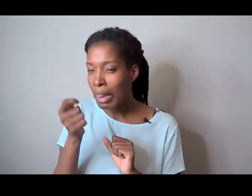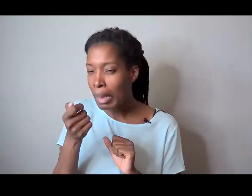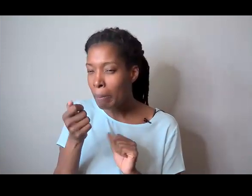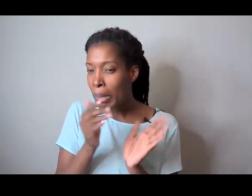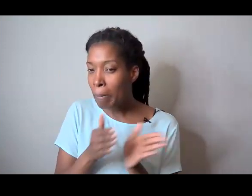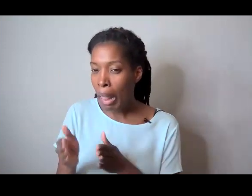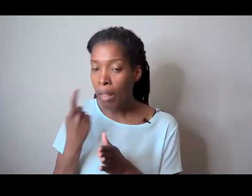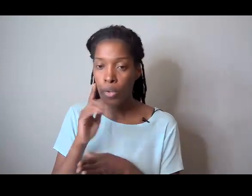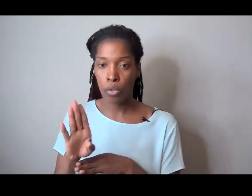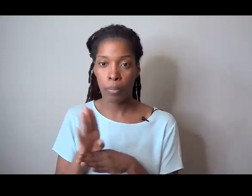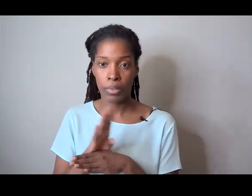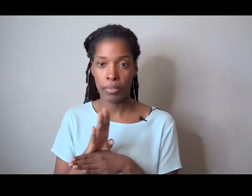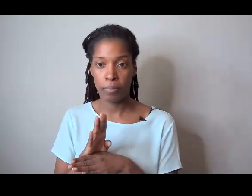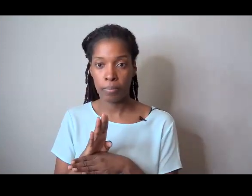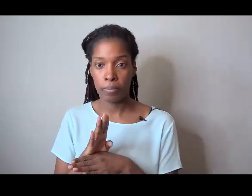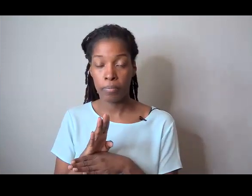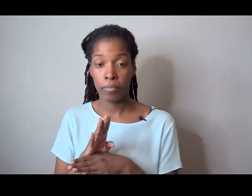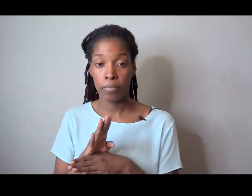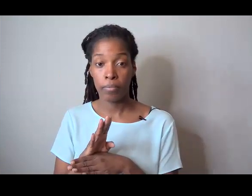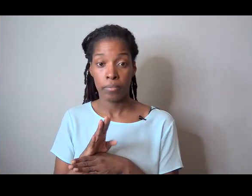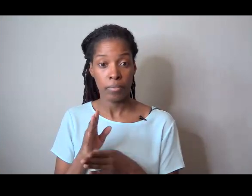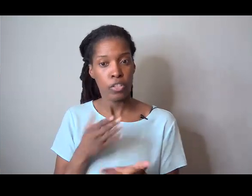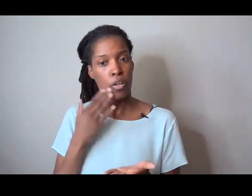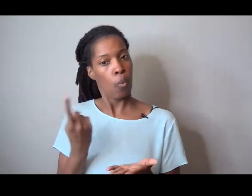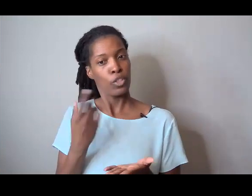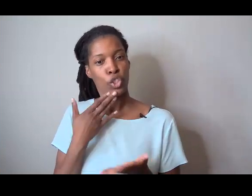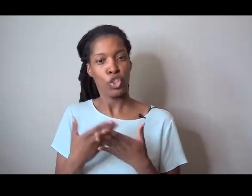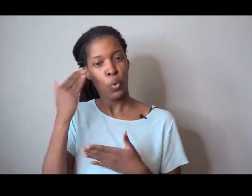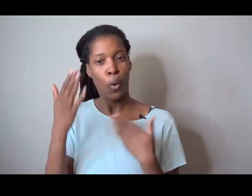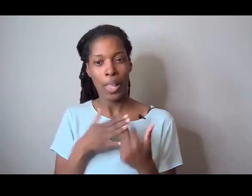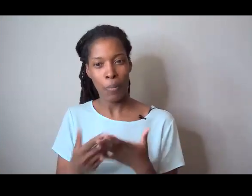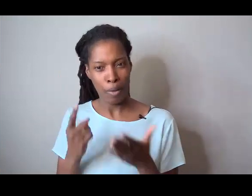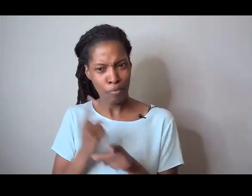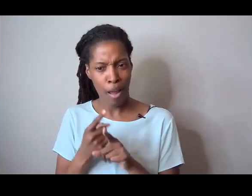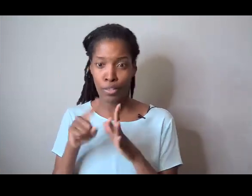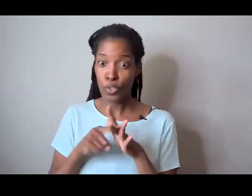Arguably, that's good to do anyway. Right? You want to start the new year with some thoughts on